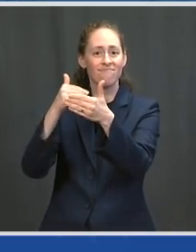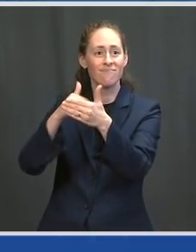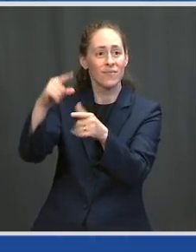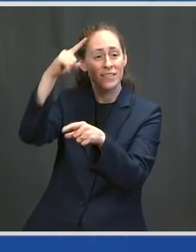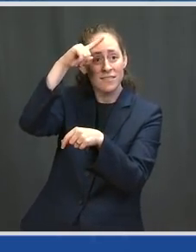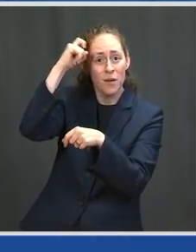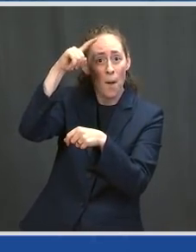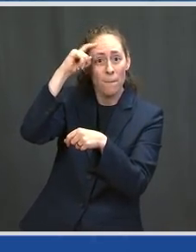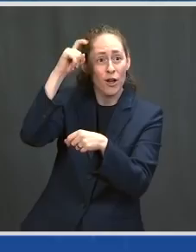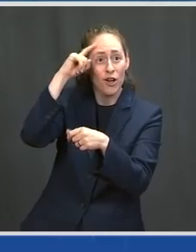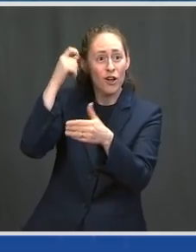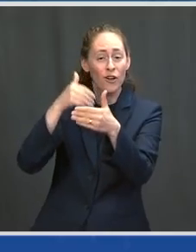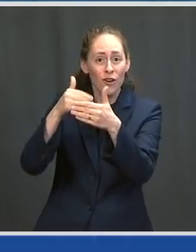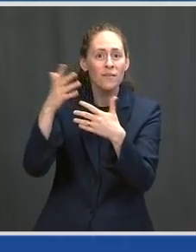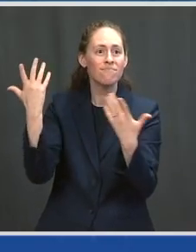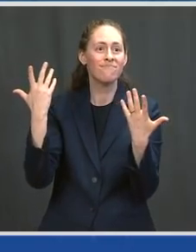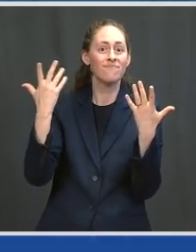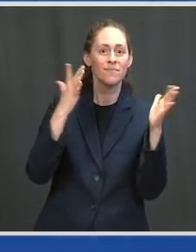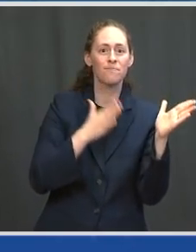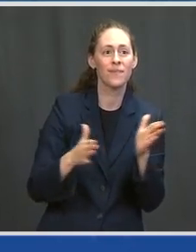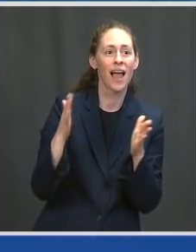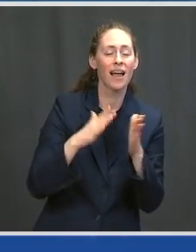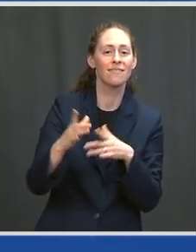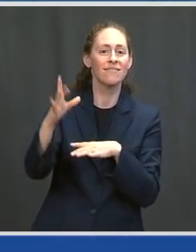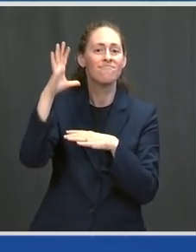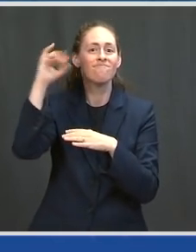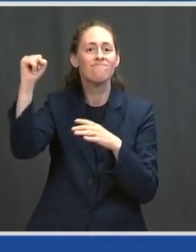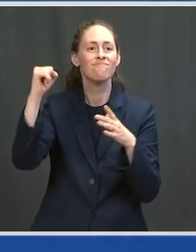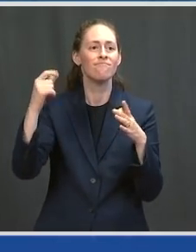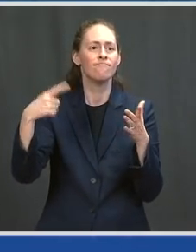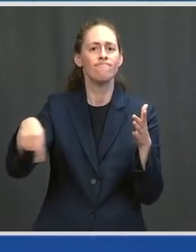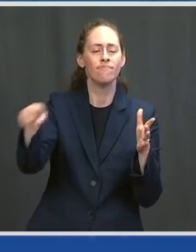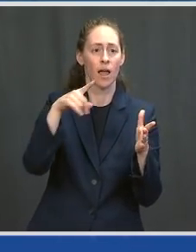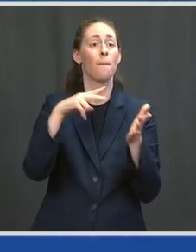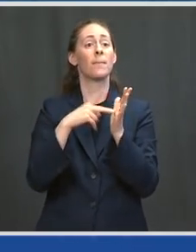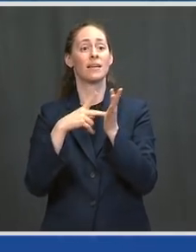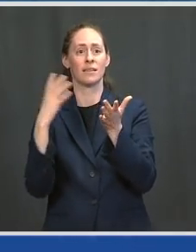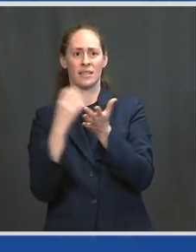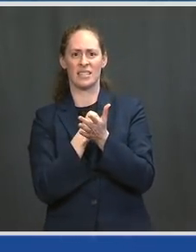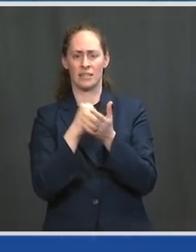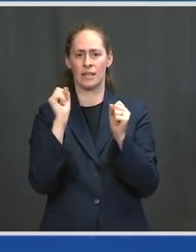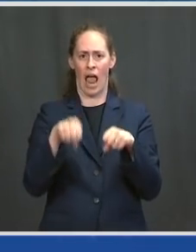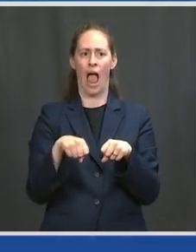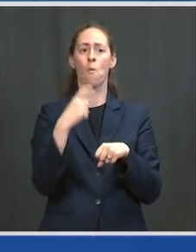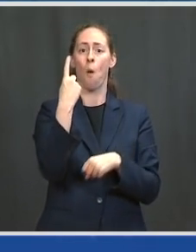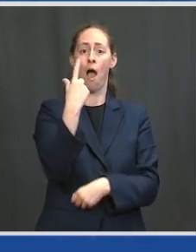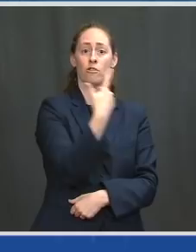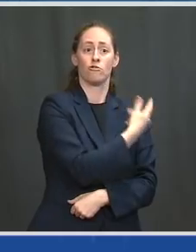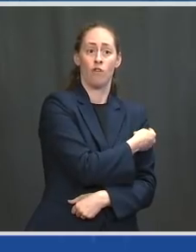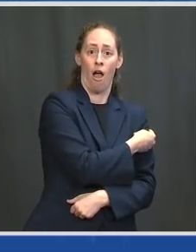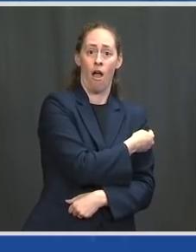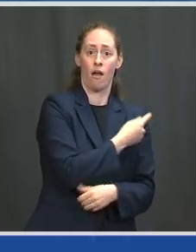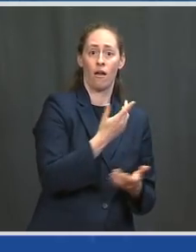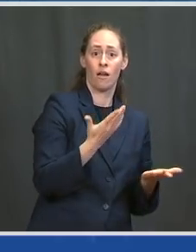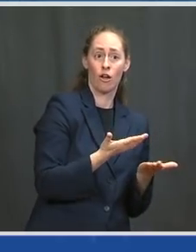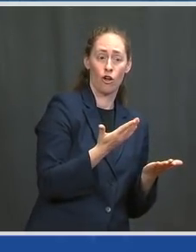At the same time, we're also launching an important public education campaign. First and foremost, we're providing families